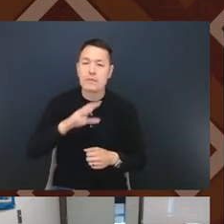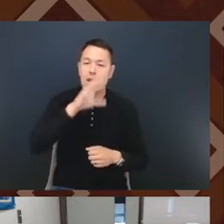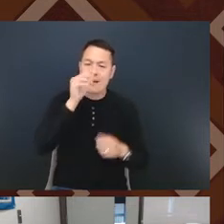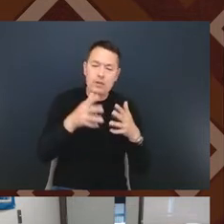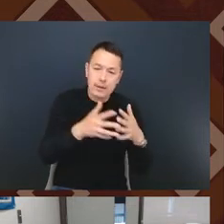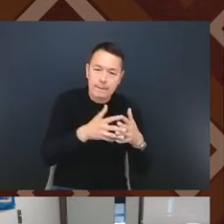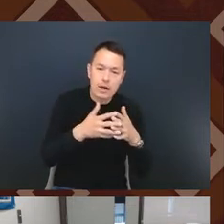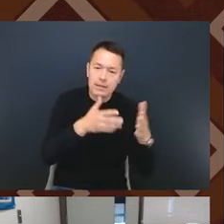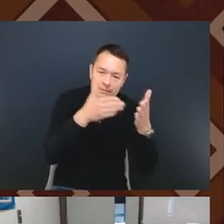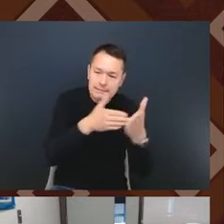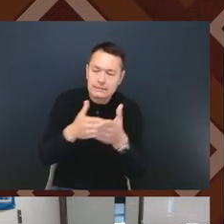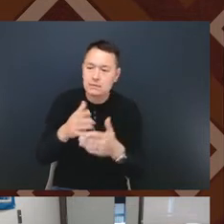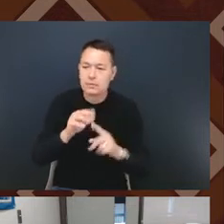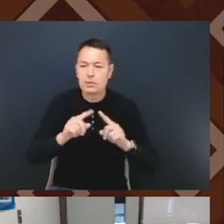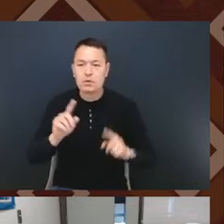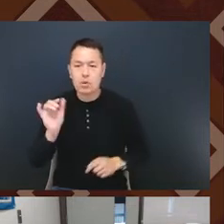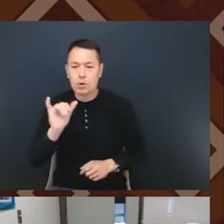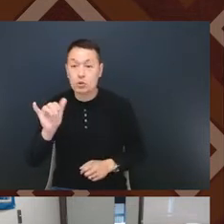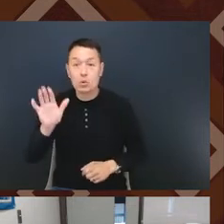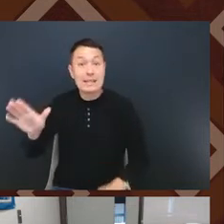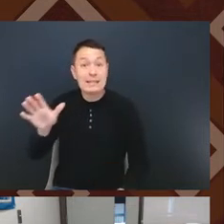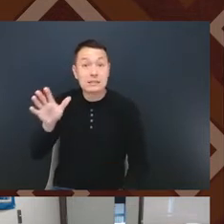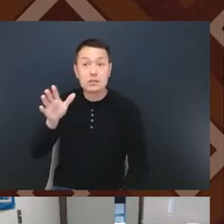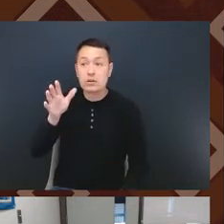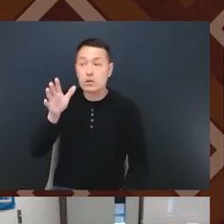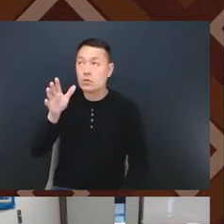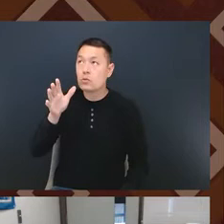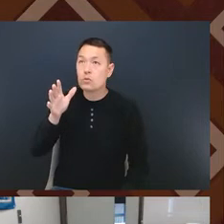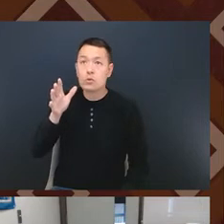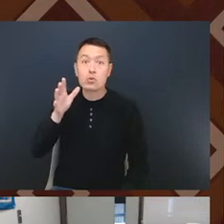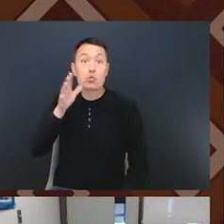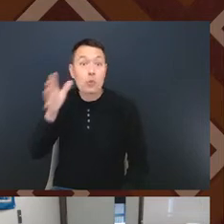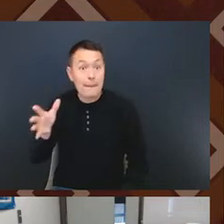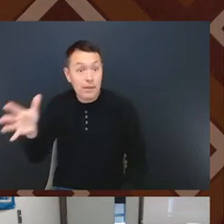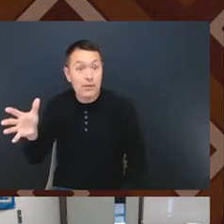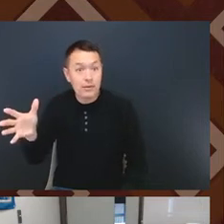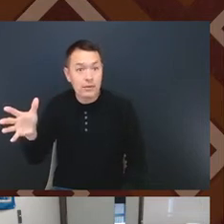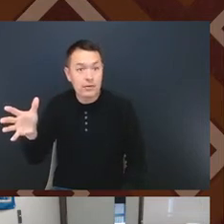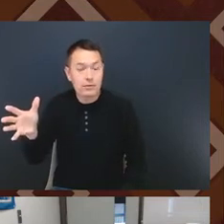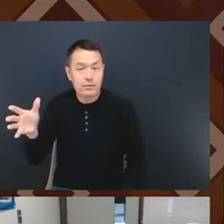I guess his grandmother was questioned on